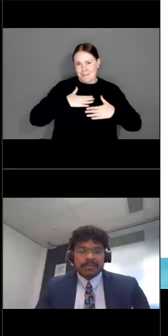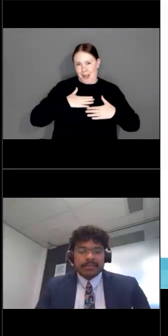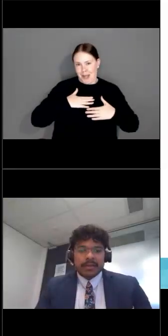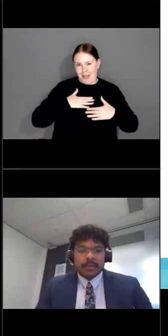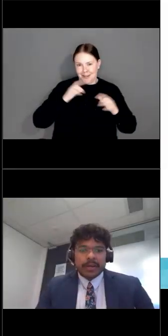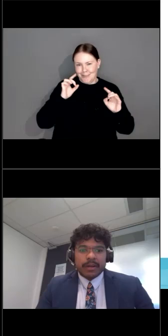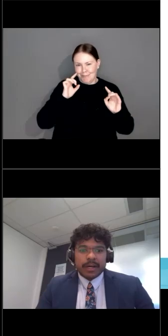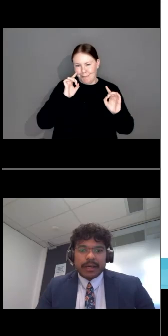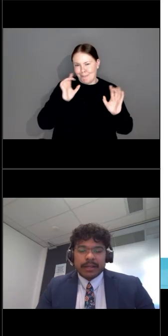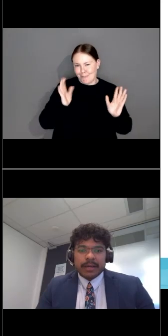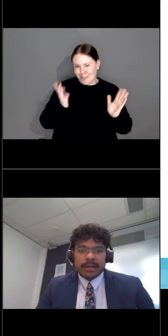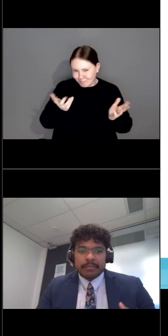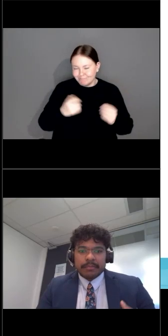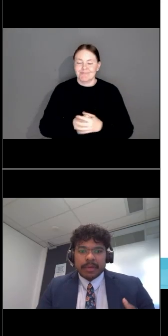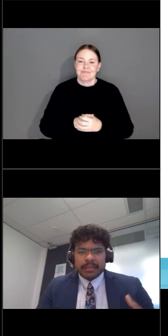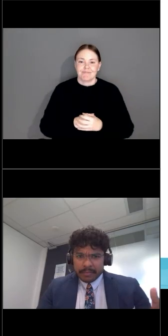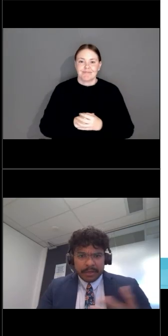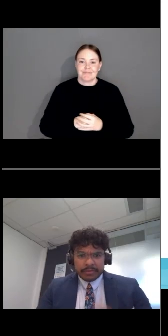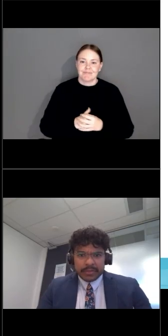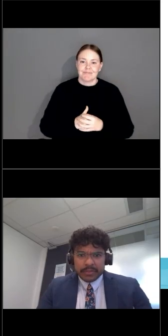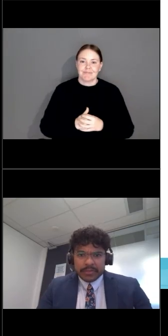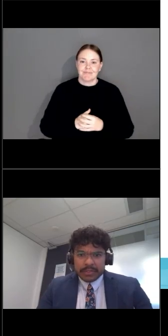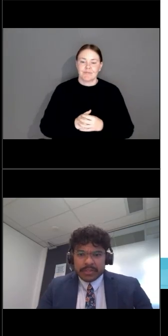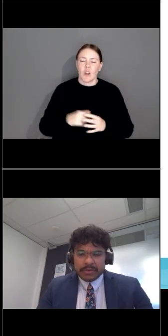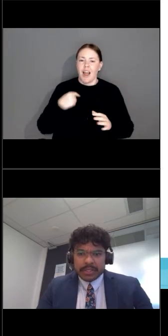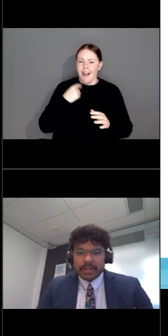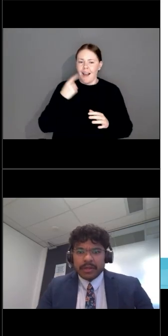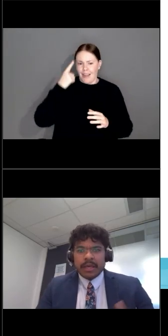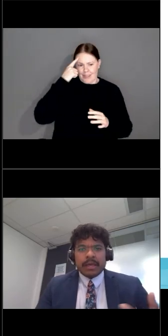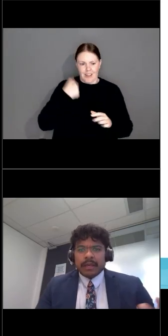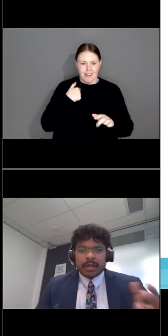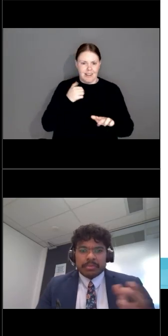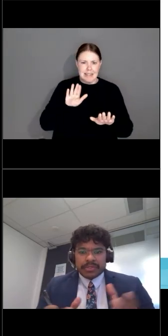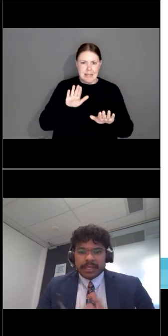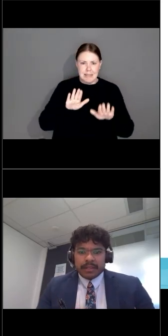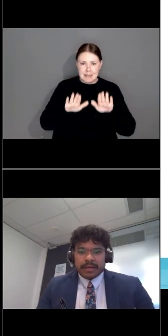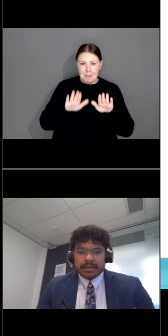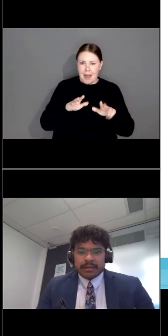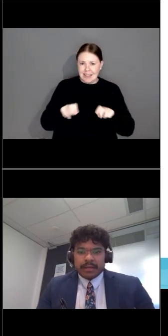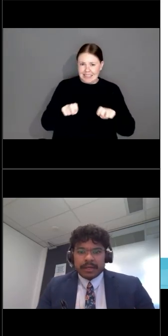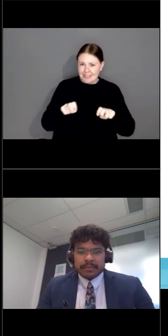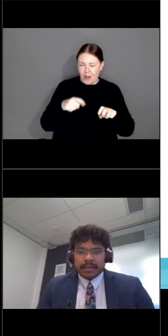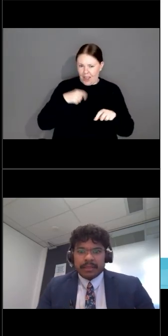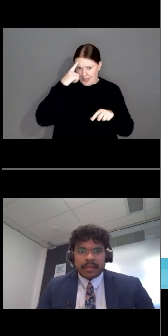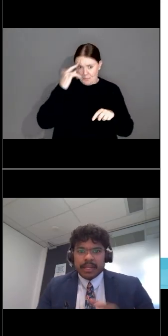activity where I had um I think I might have even used this screenshot and I put together um I think